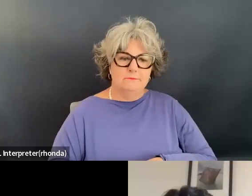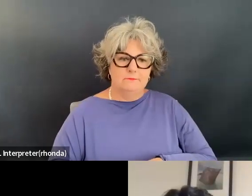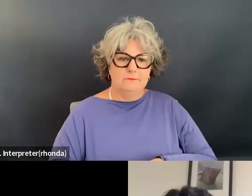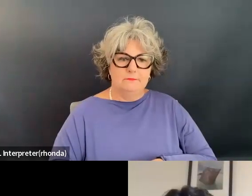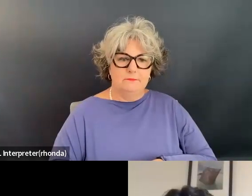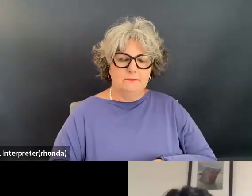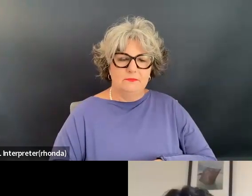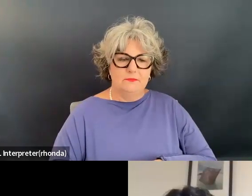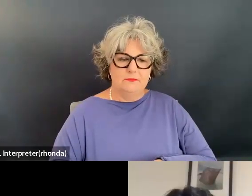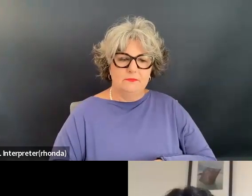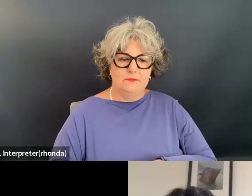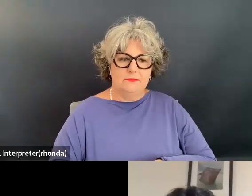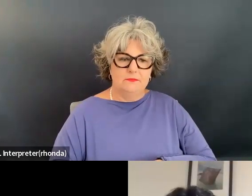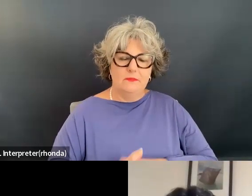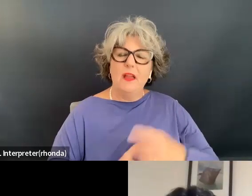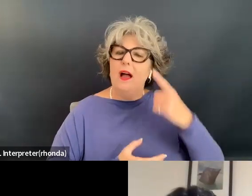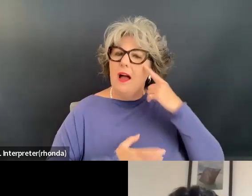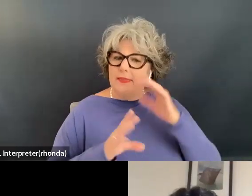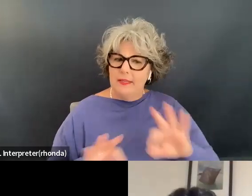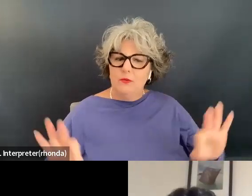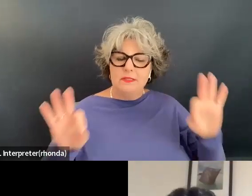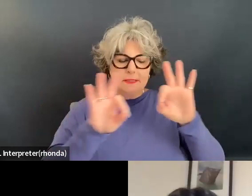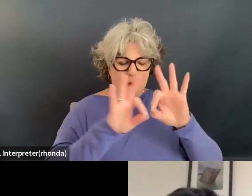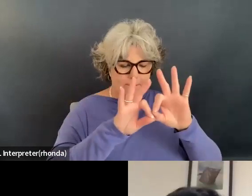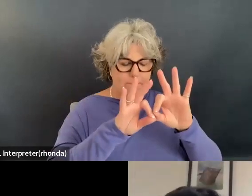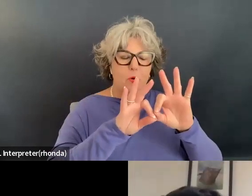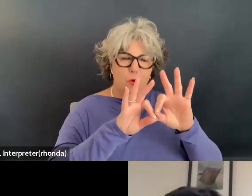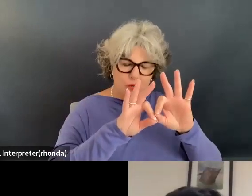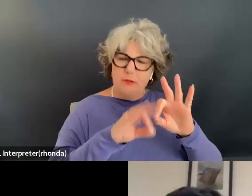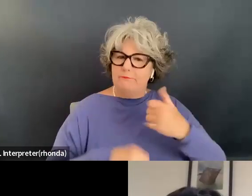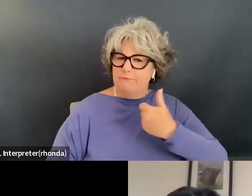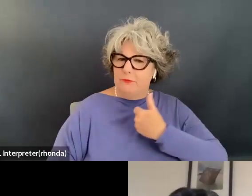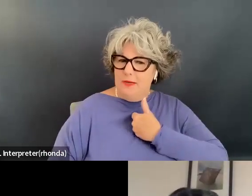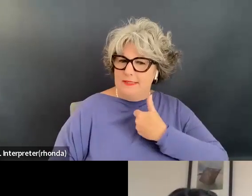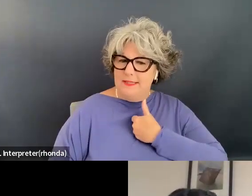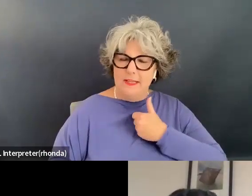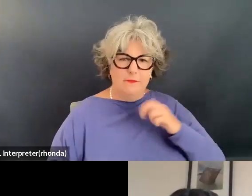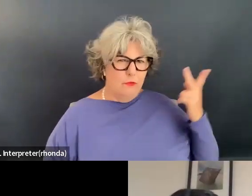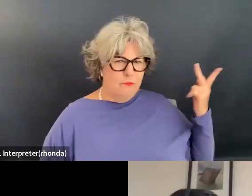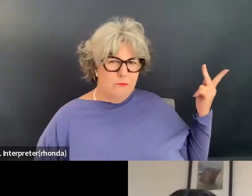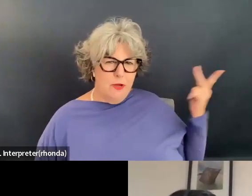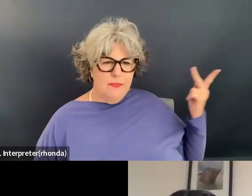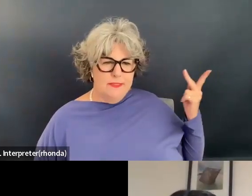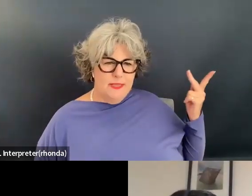I think it was important for me, or maybe for both of us to cover that